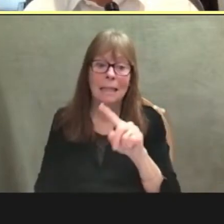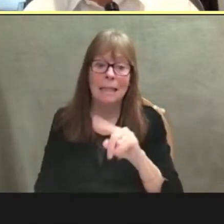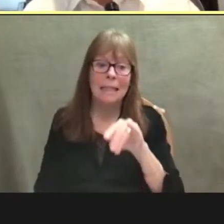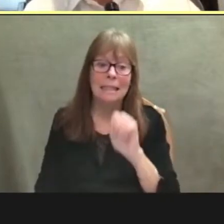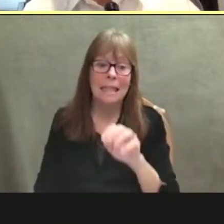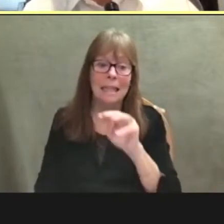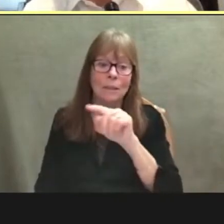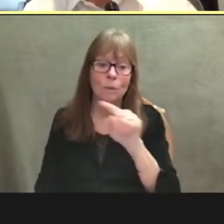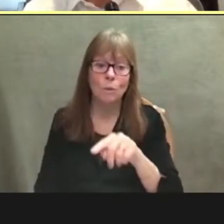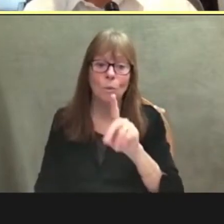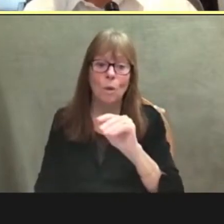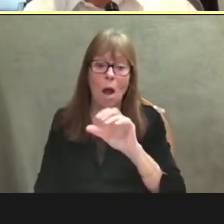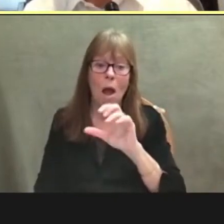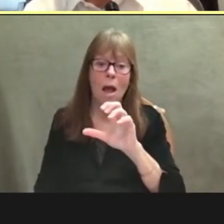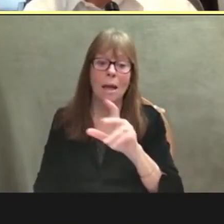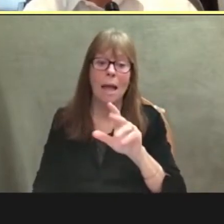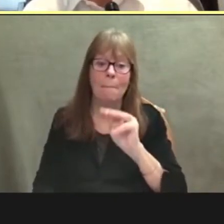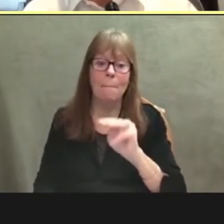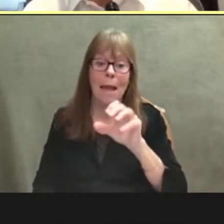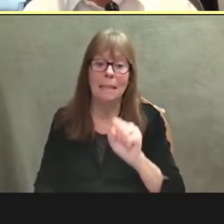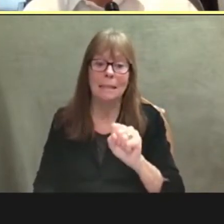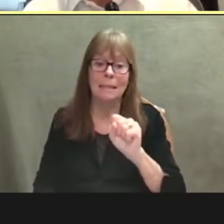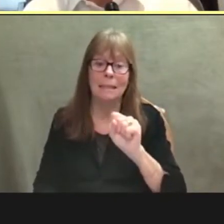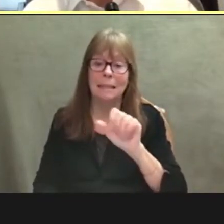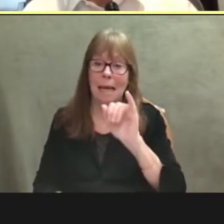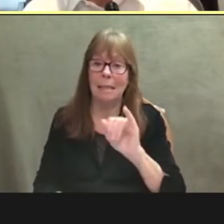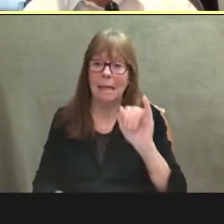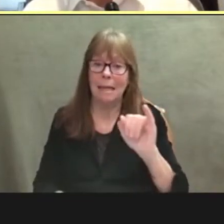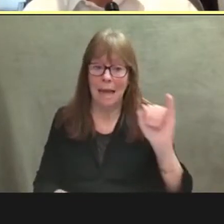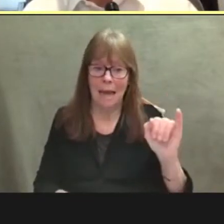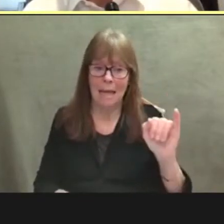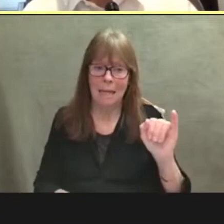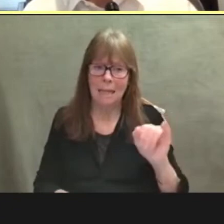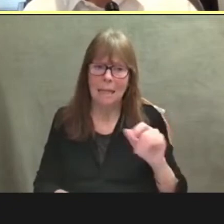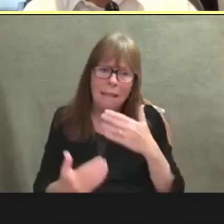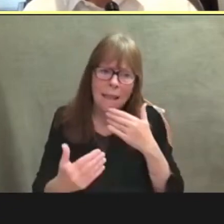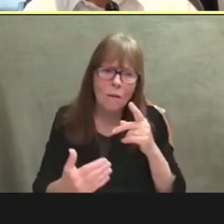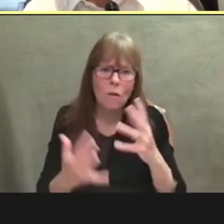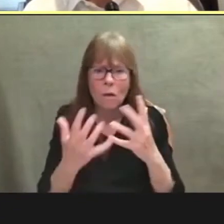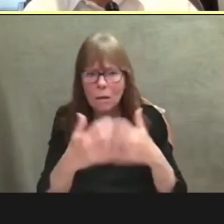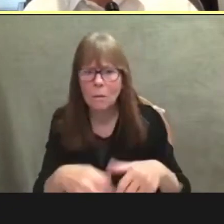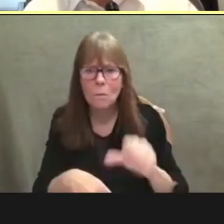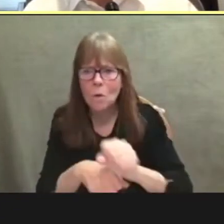Thanks to both of you, for all of your hard work for pulling this together.